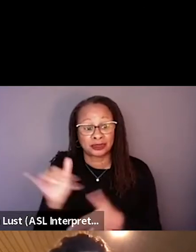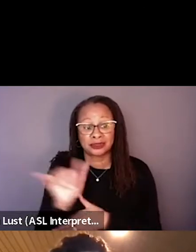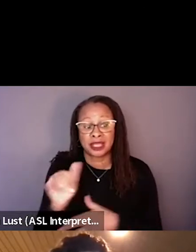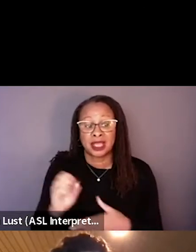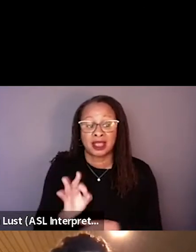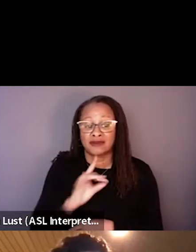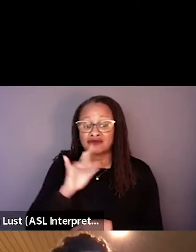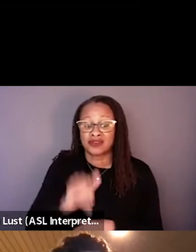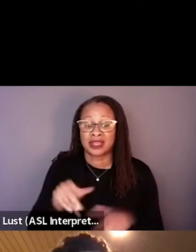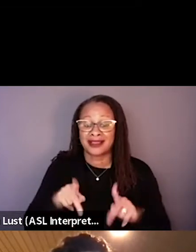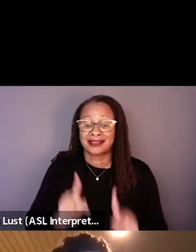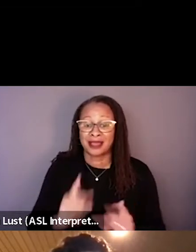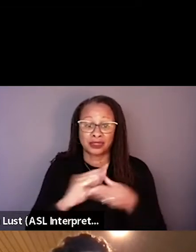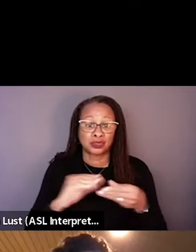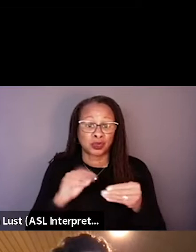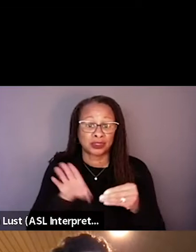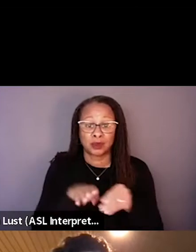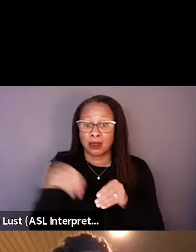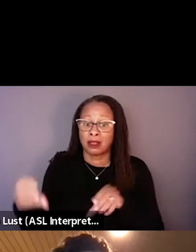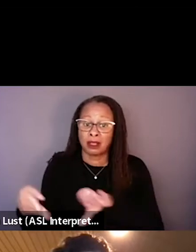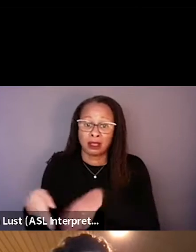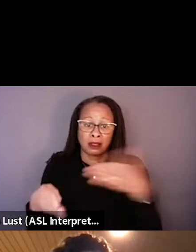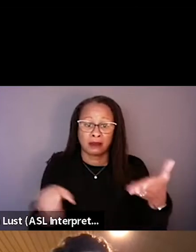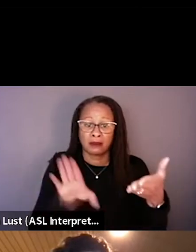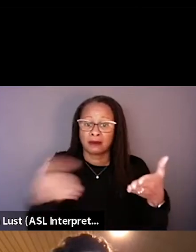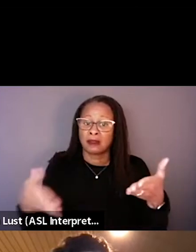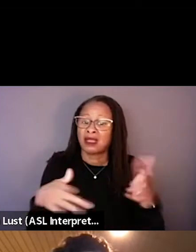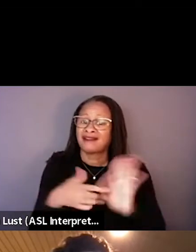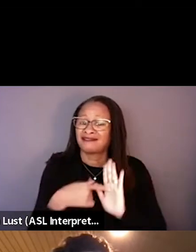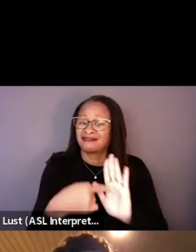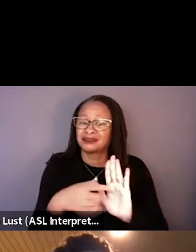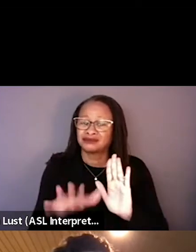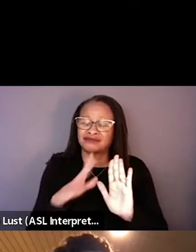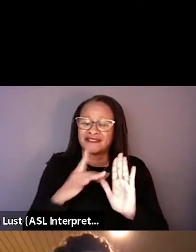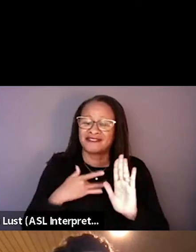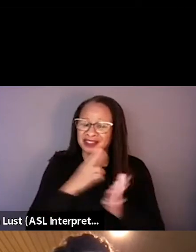letting the story unfold in a way that feels very real and honest.